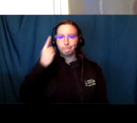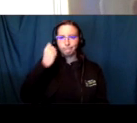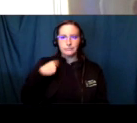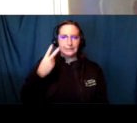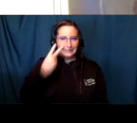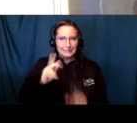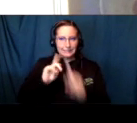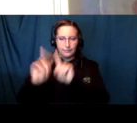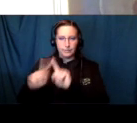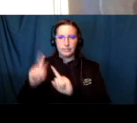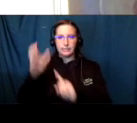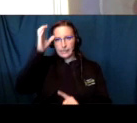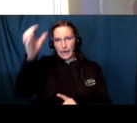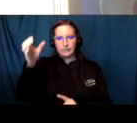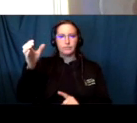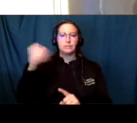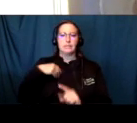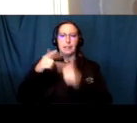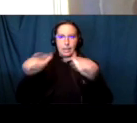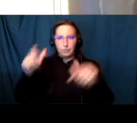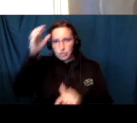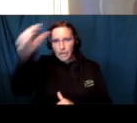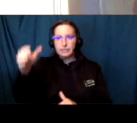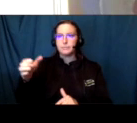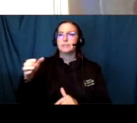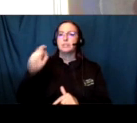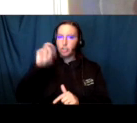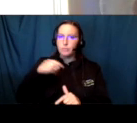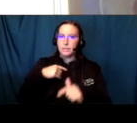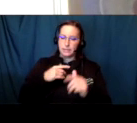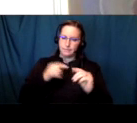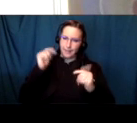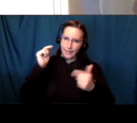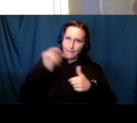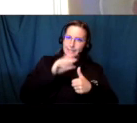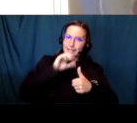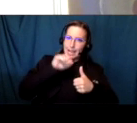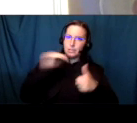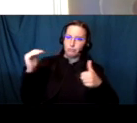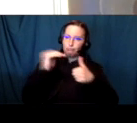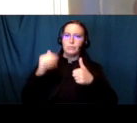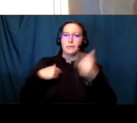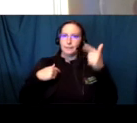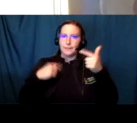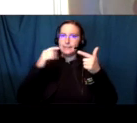cognitive concepts and language concepts that should be developed at certain age levels and use that as some foundational skills for